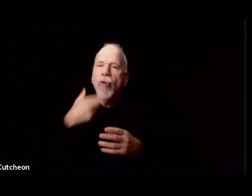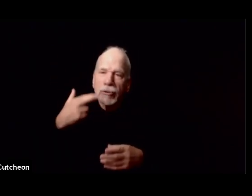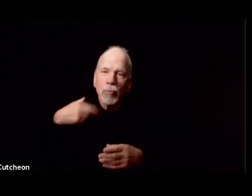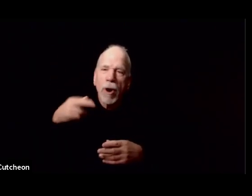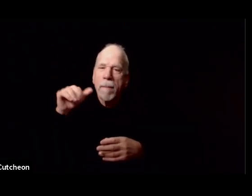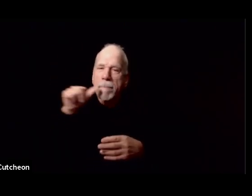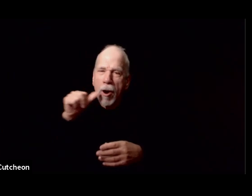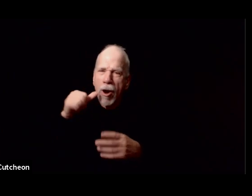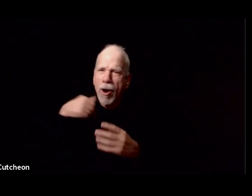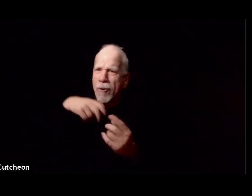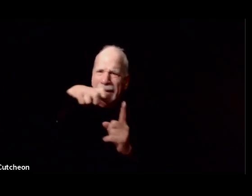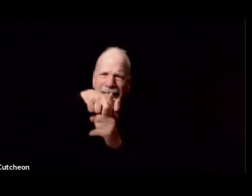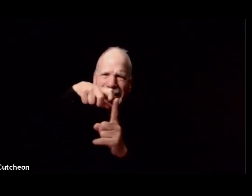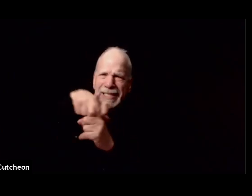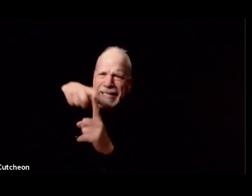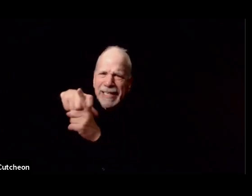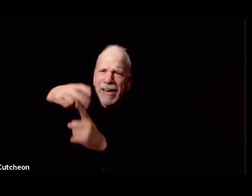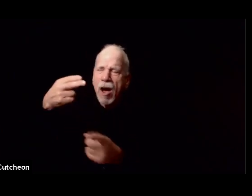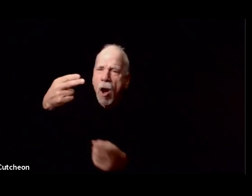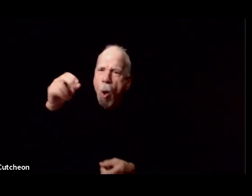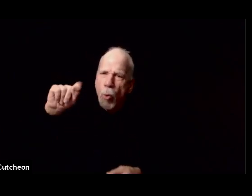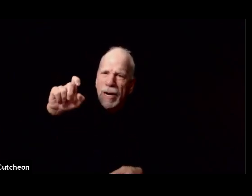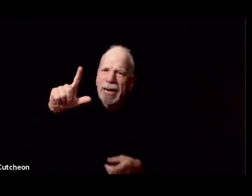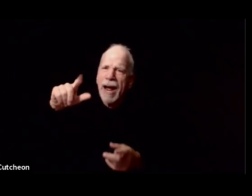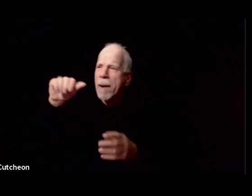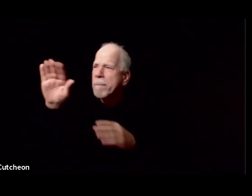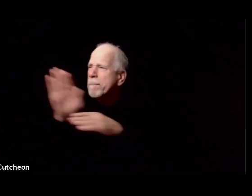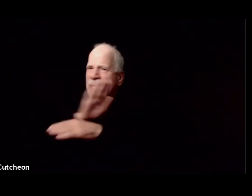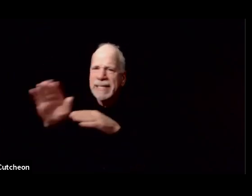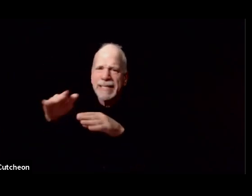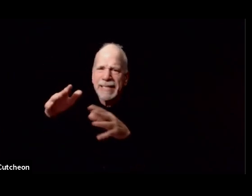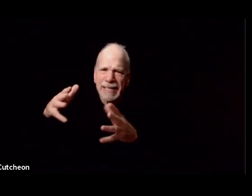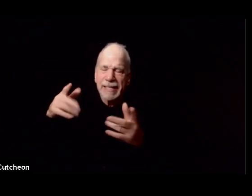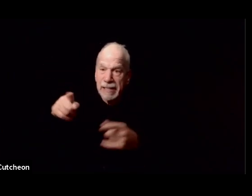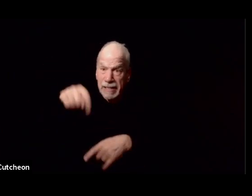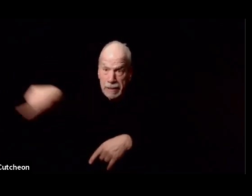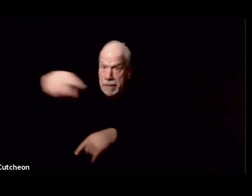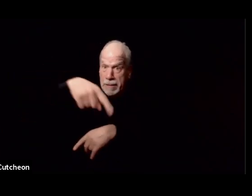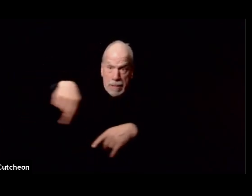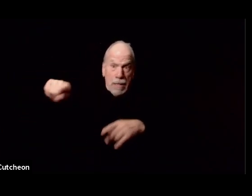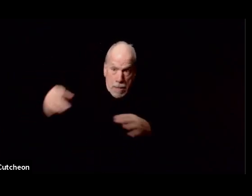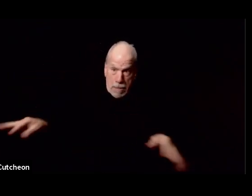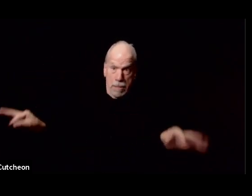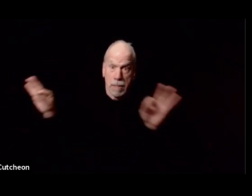aware of how important this is. They've been sending messages out to their members strongly